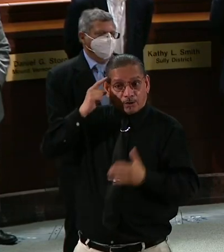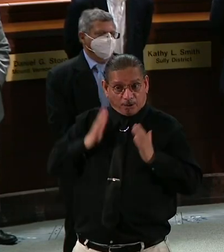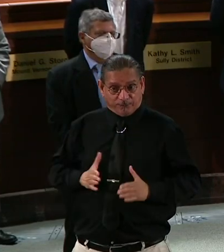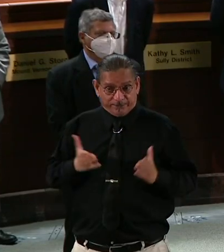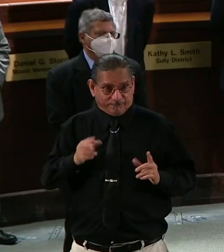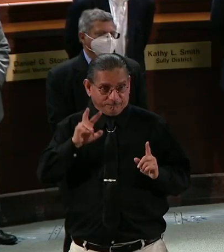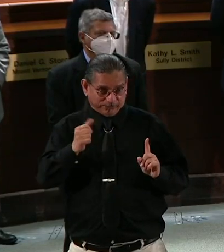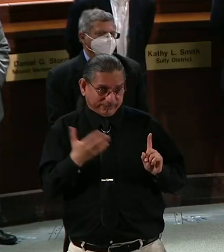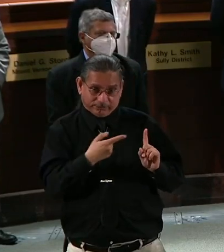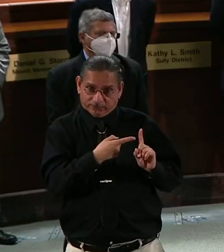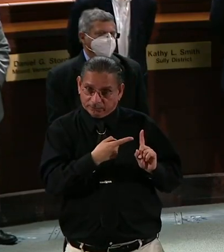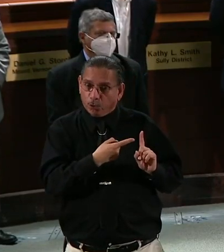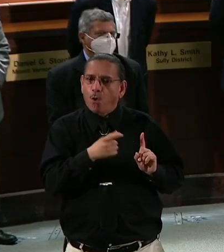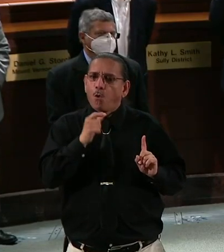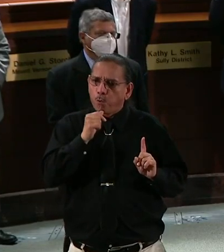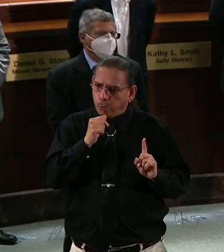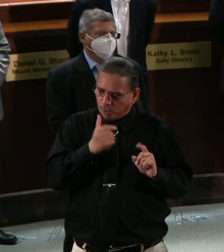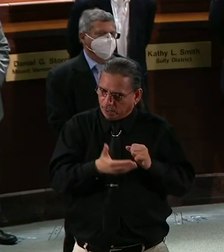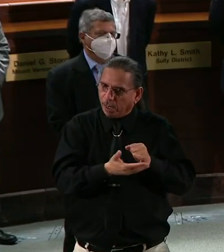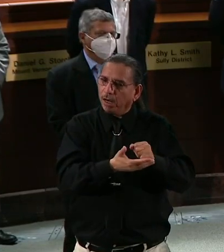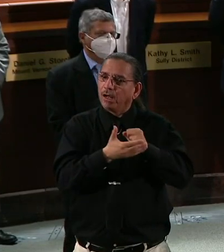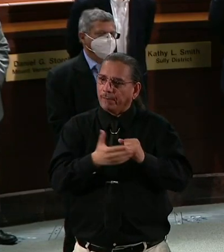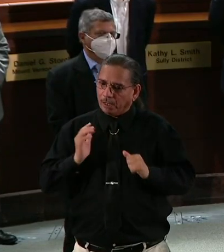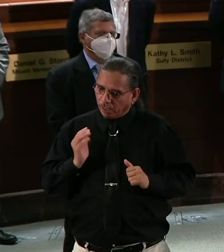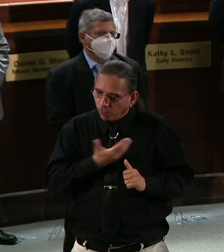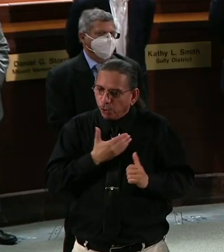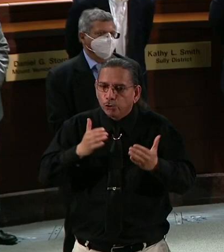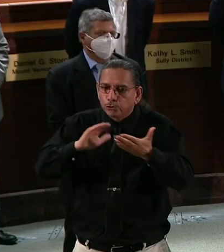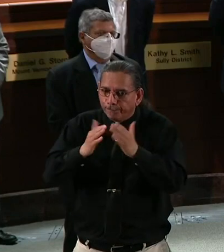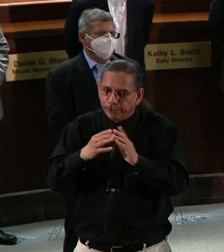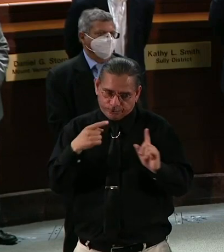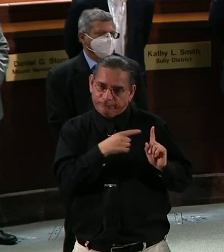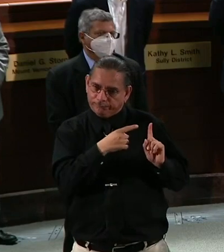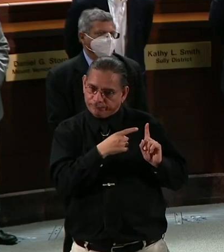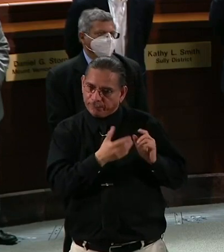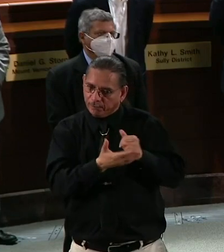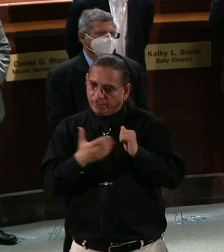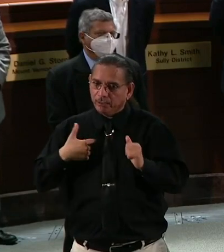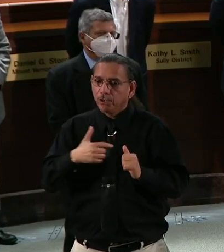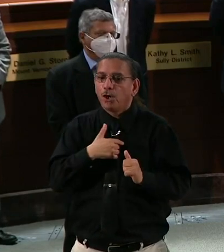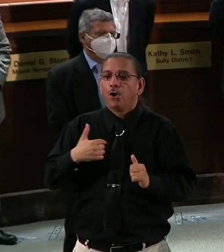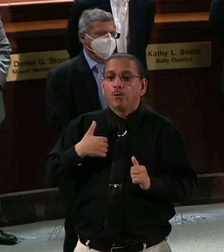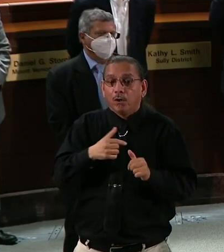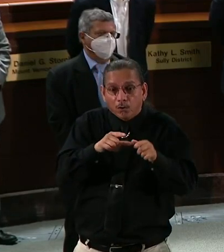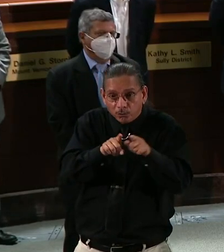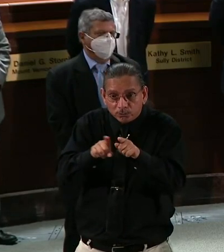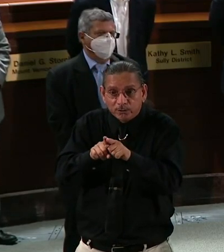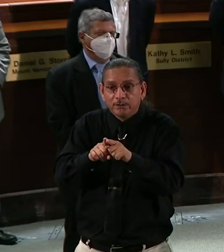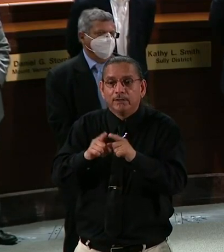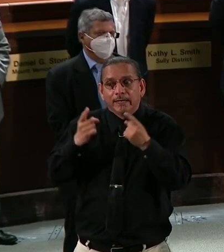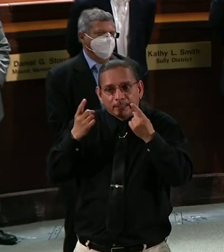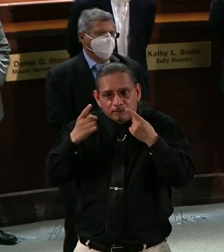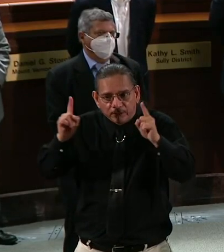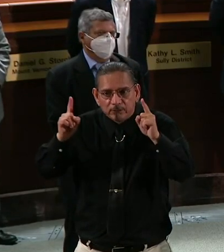LITTLE. BIT ON THE FAIRFAX. MODEL UNIFORM THAT SOMEBODY A-